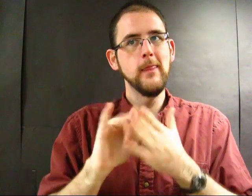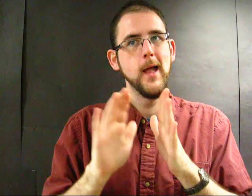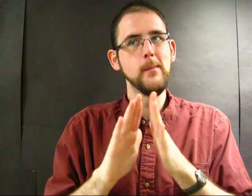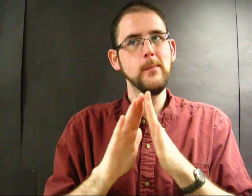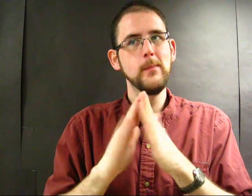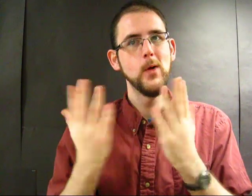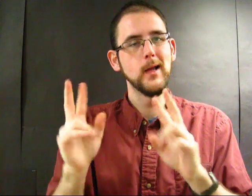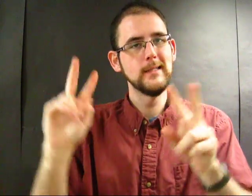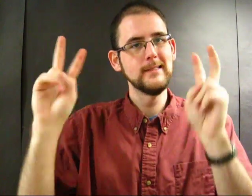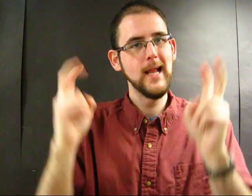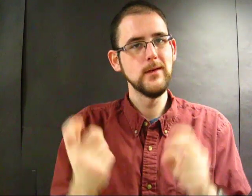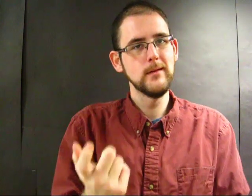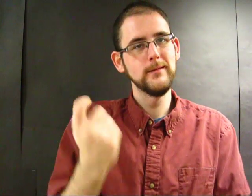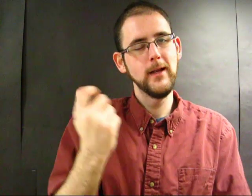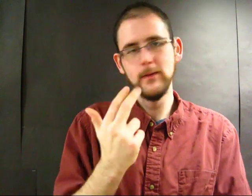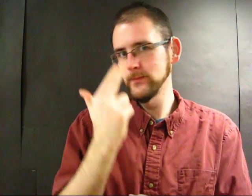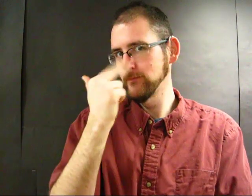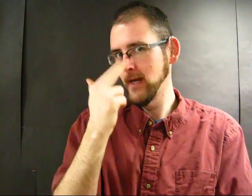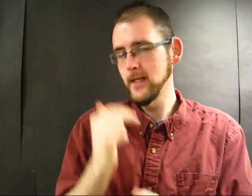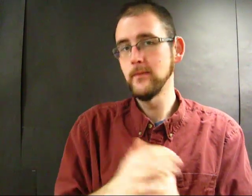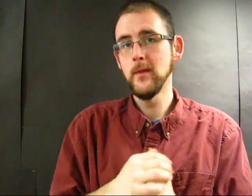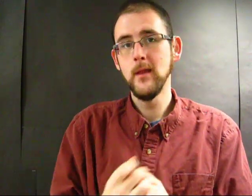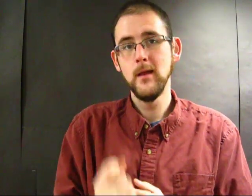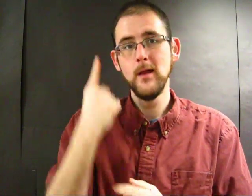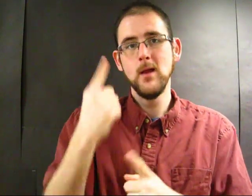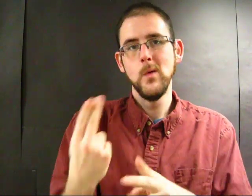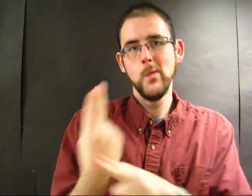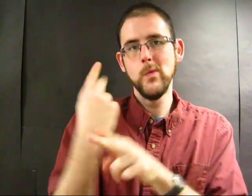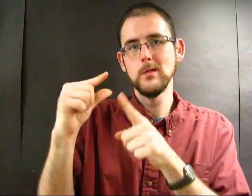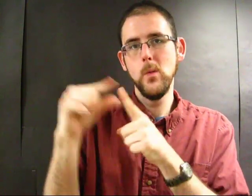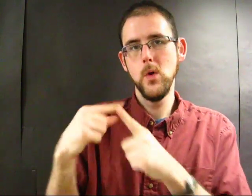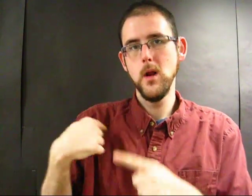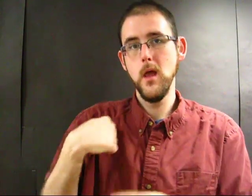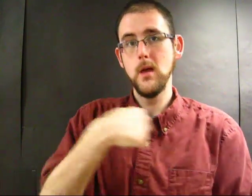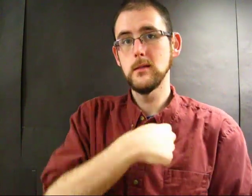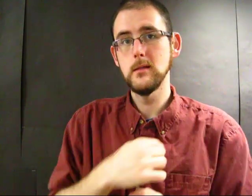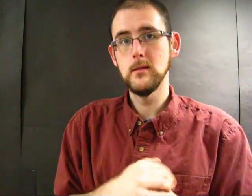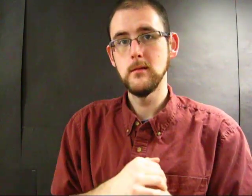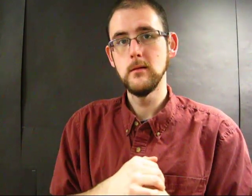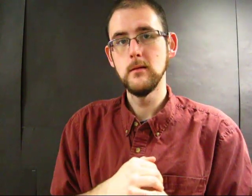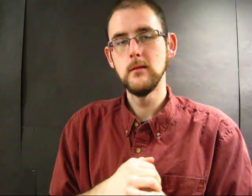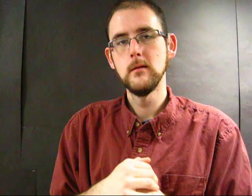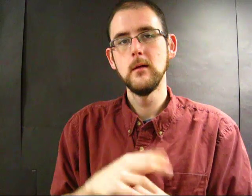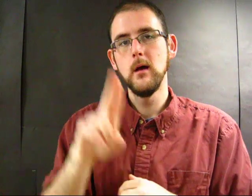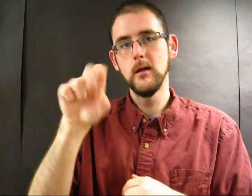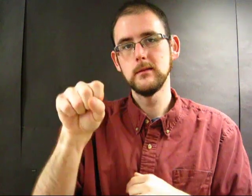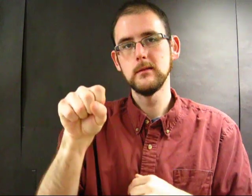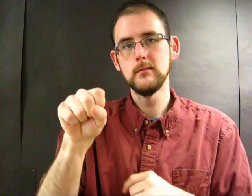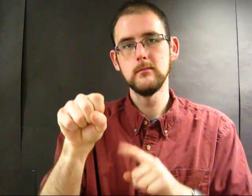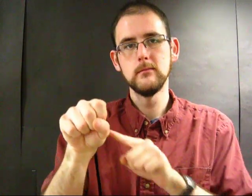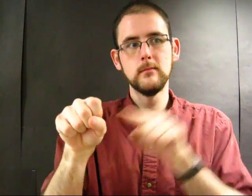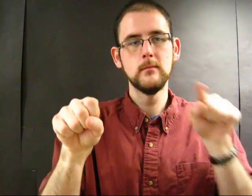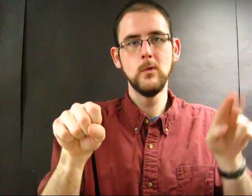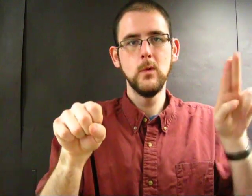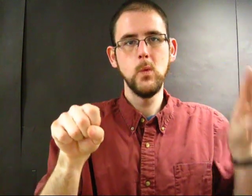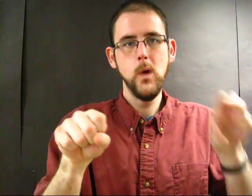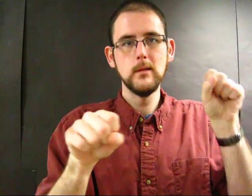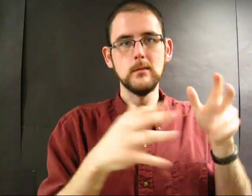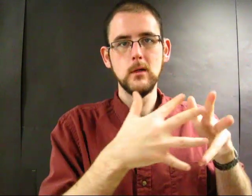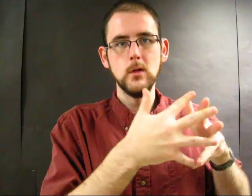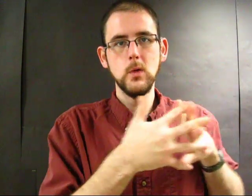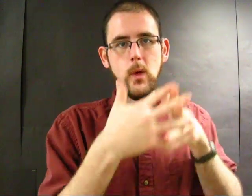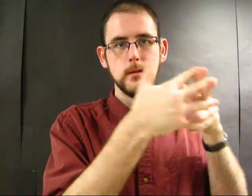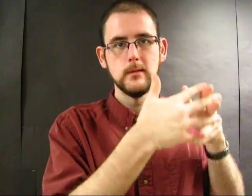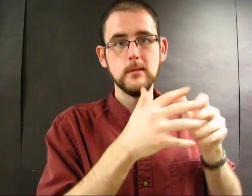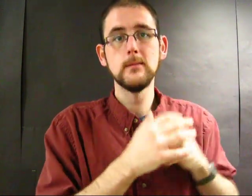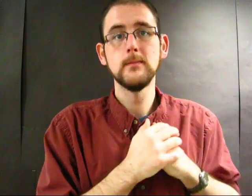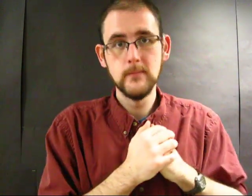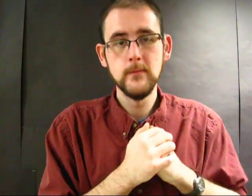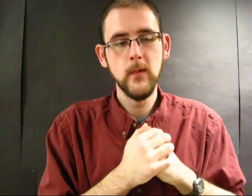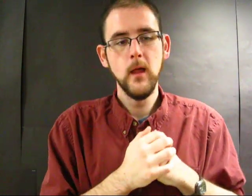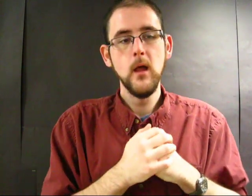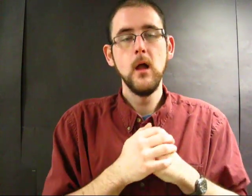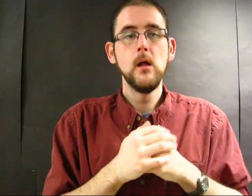That title is a little funny. it uses the word "us" -- or "U.S."